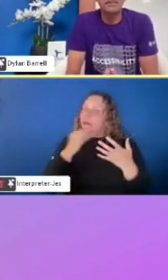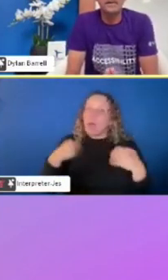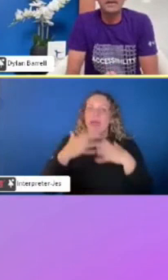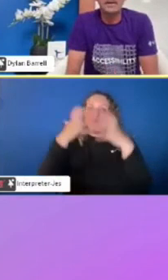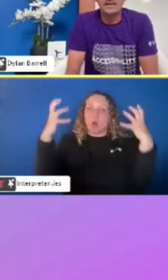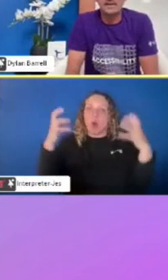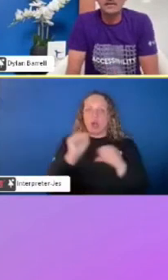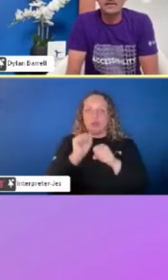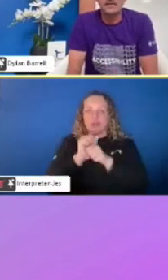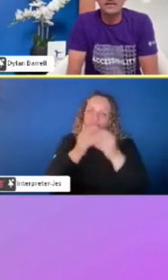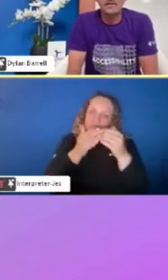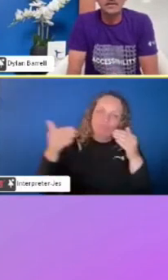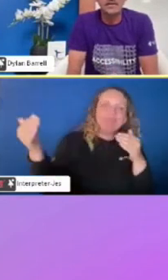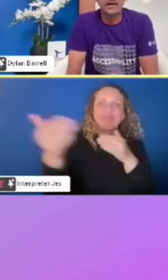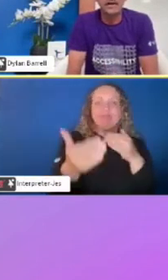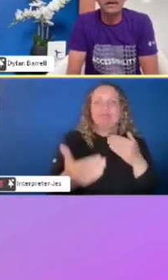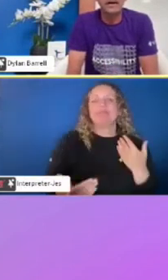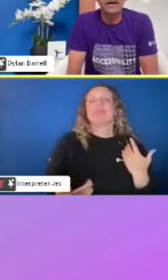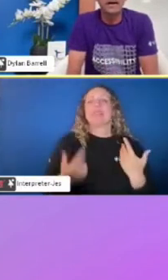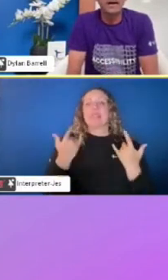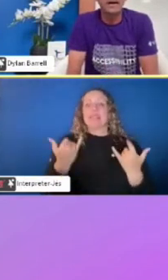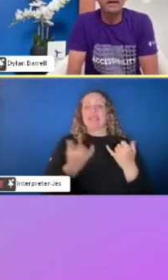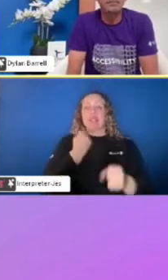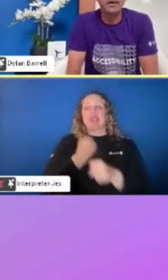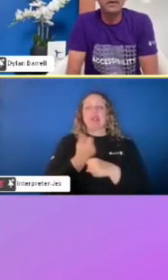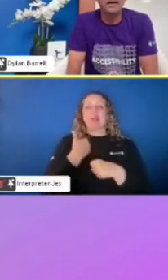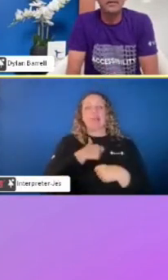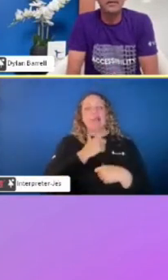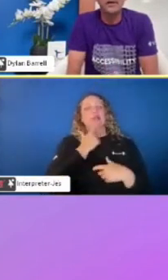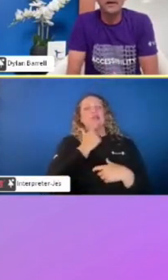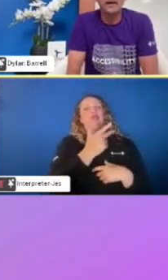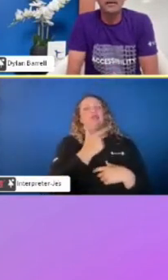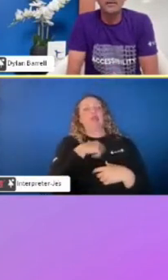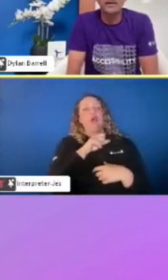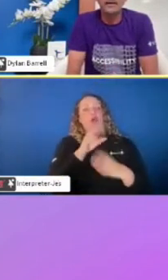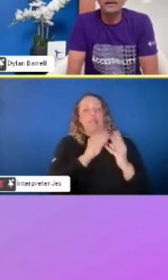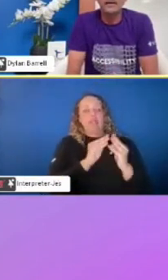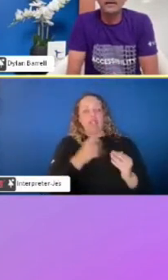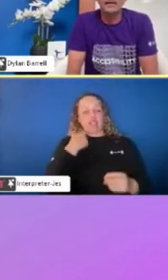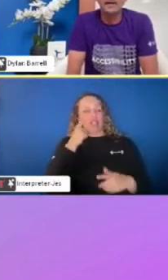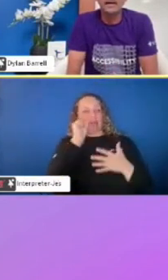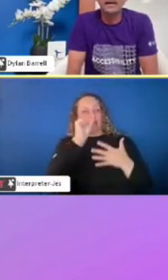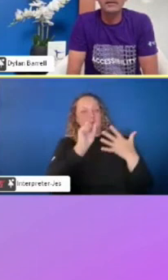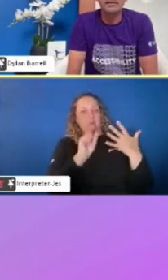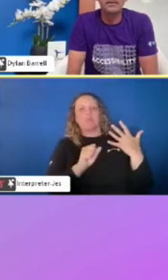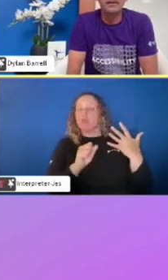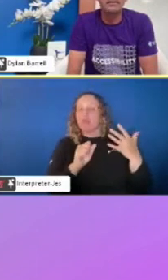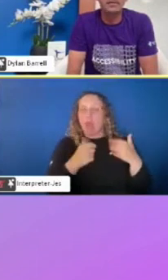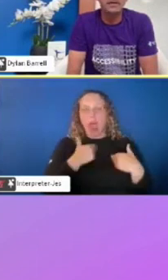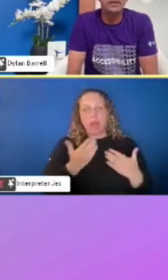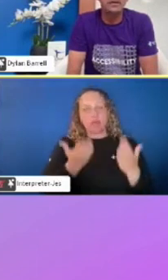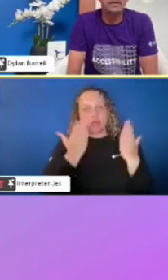Please attend the sessions that I have pointed out. And with that, Liz, I'd like to open it up for questions.